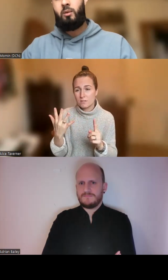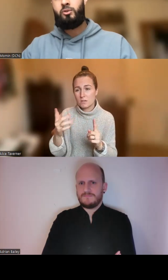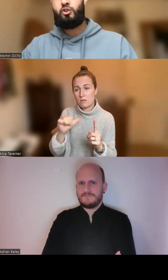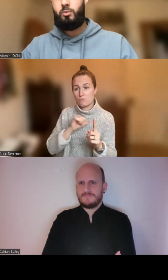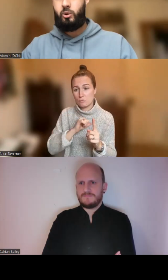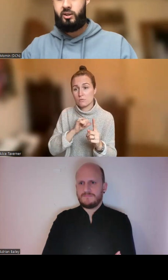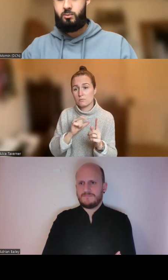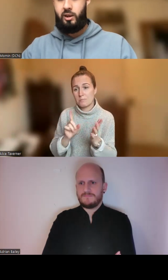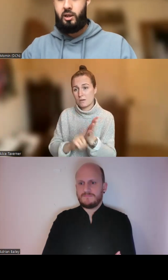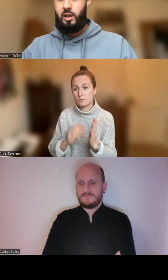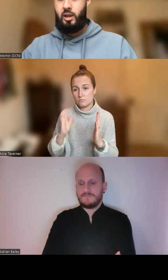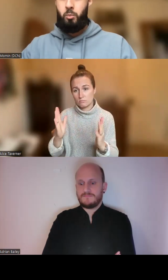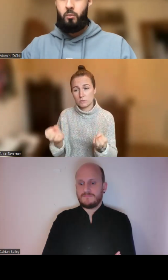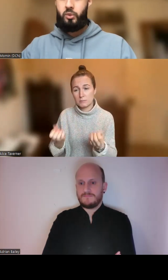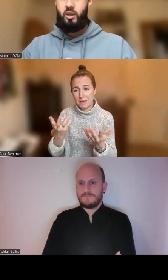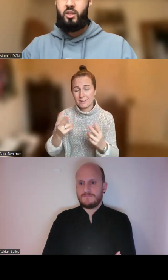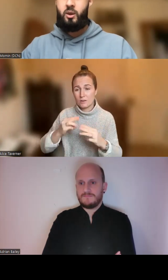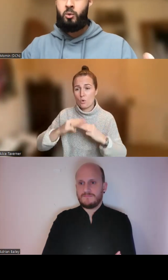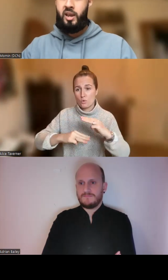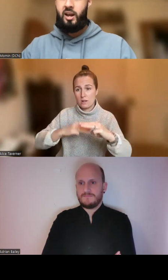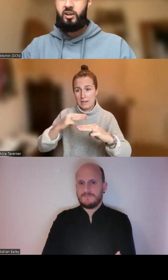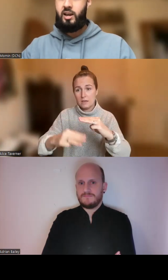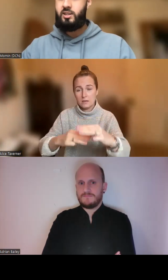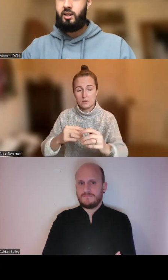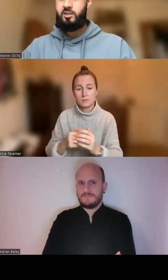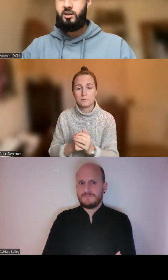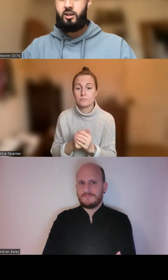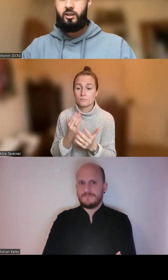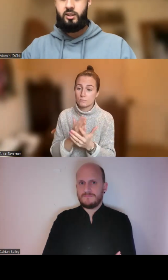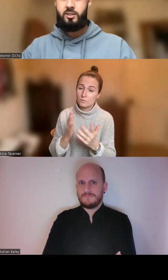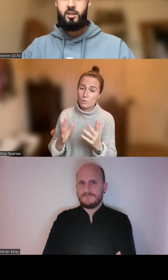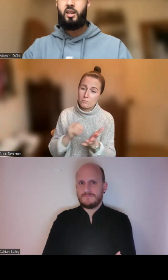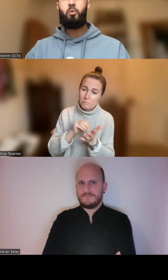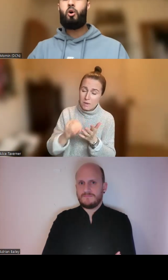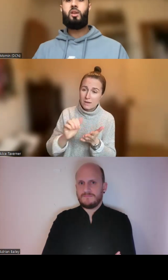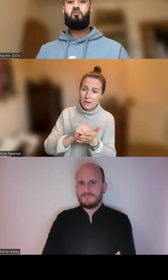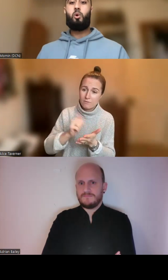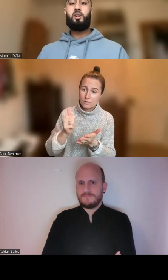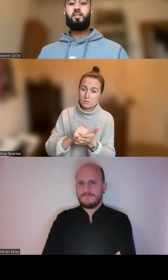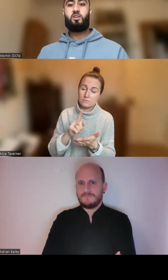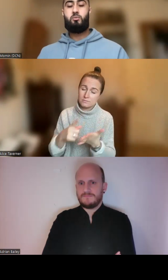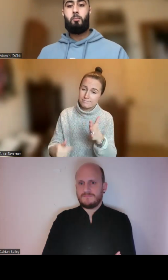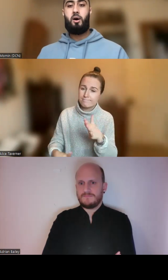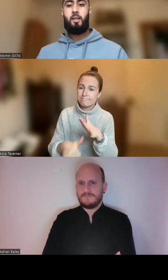for how much you should be looking to spend. The thing with paid advertising is, and this is a key point that everyone needs to remember,